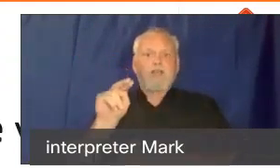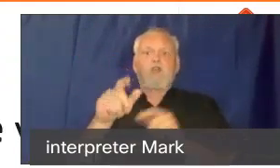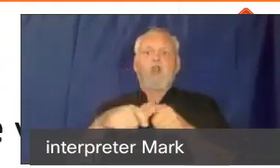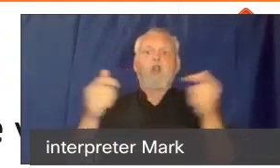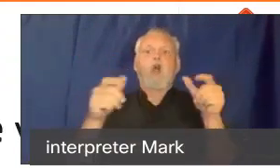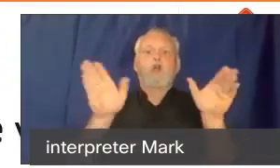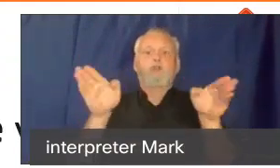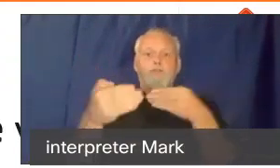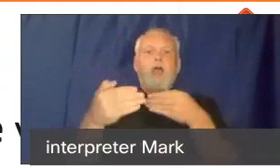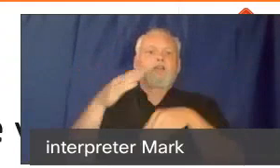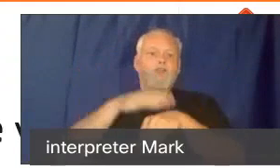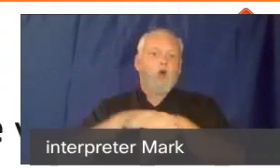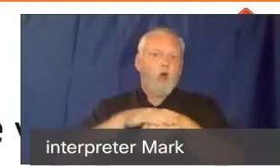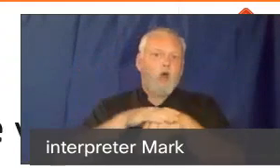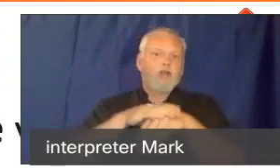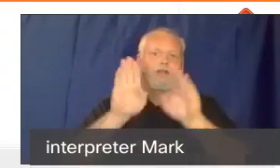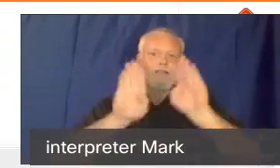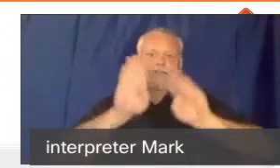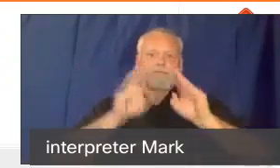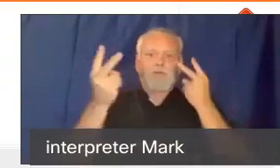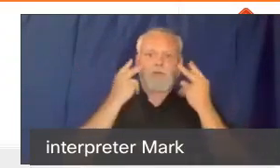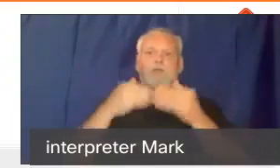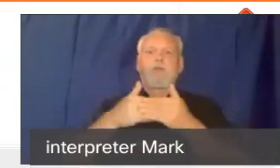Next slide please.